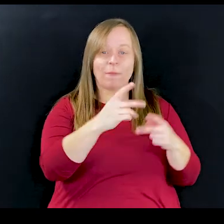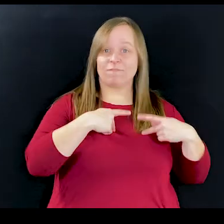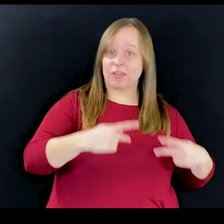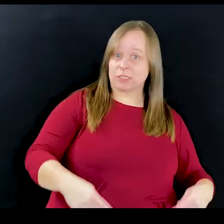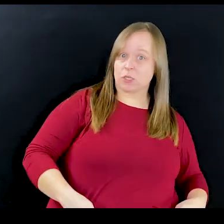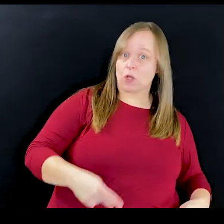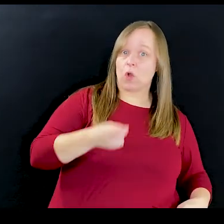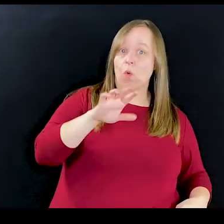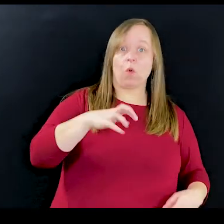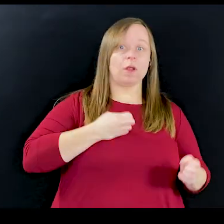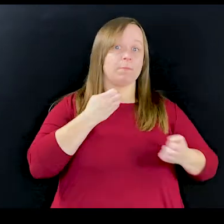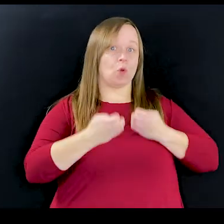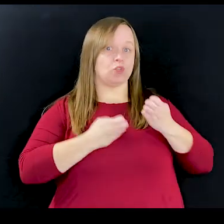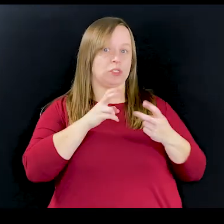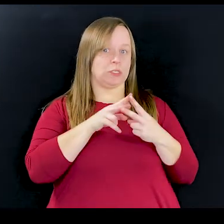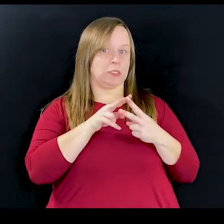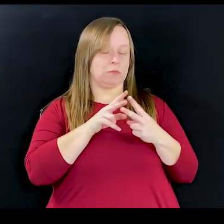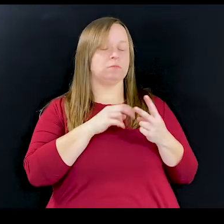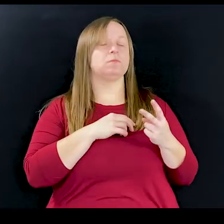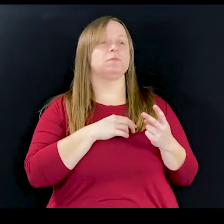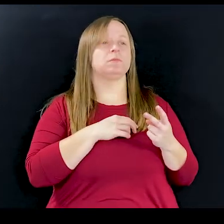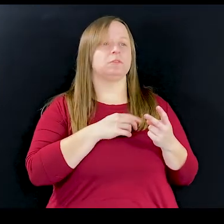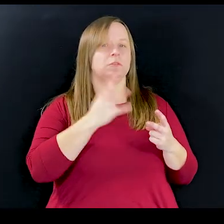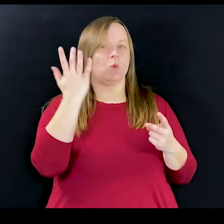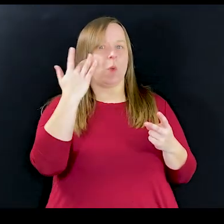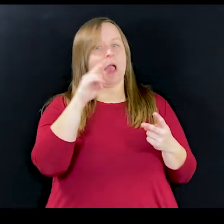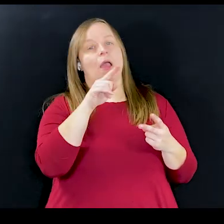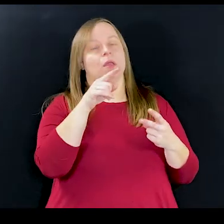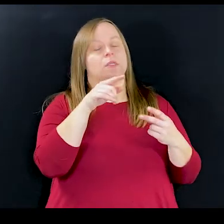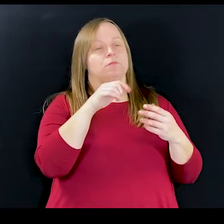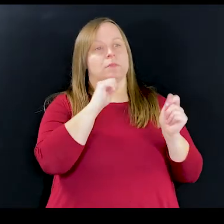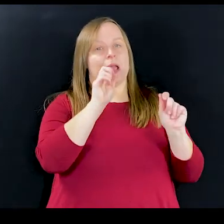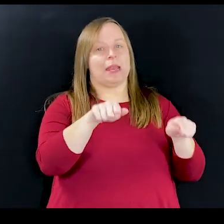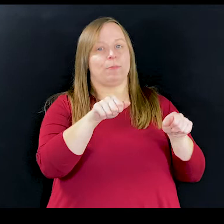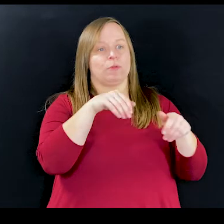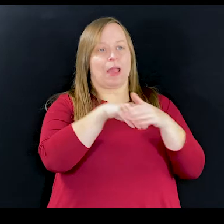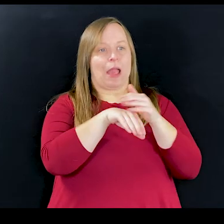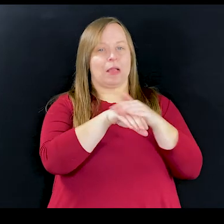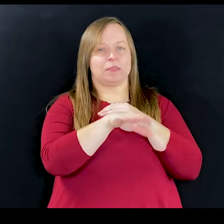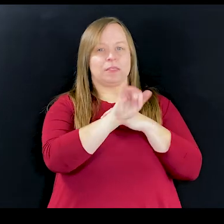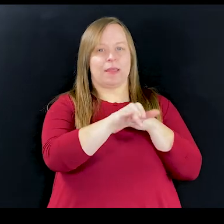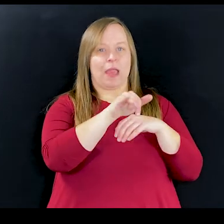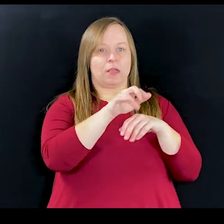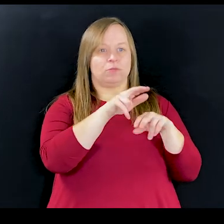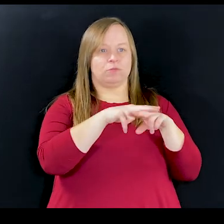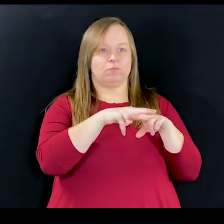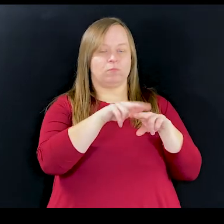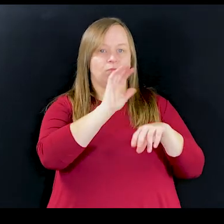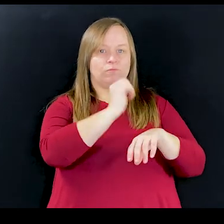whether physically or emotionally, because you could not access the station.